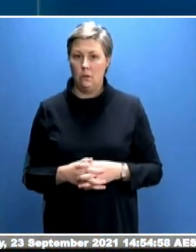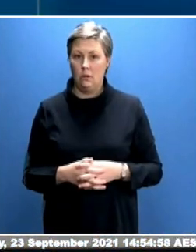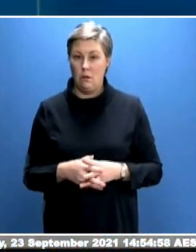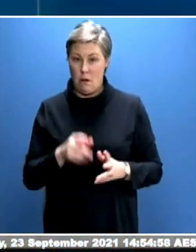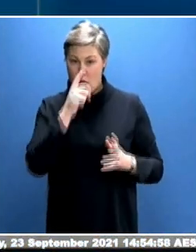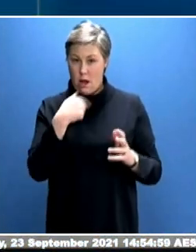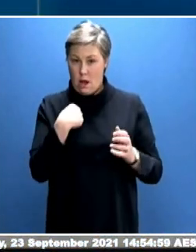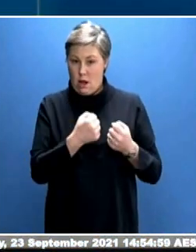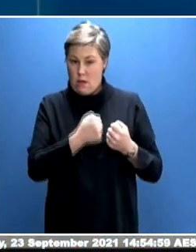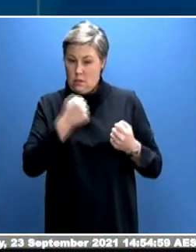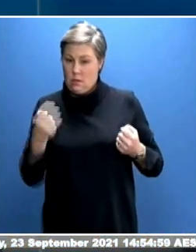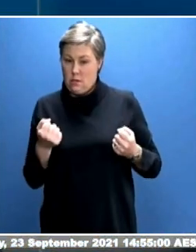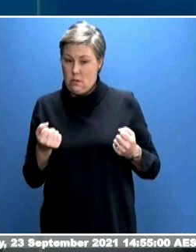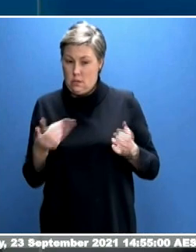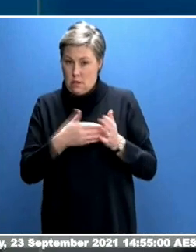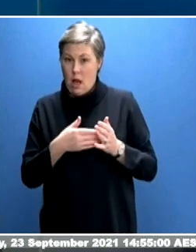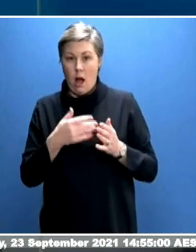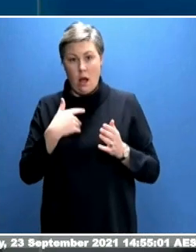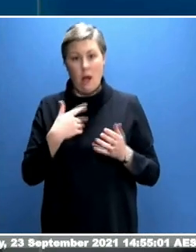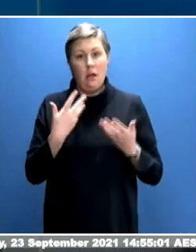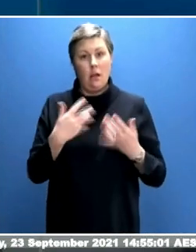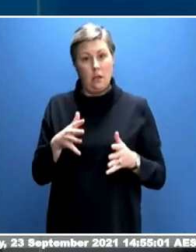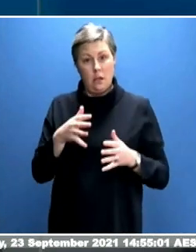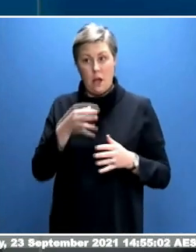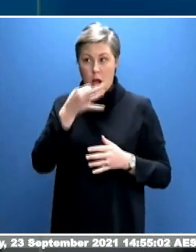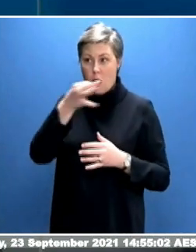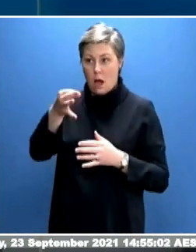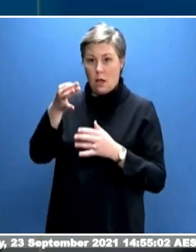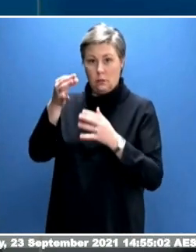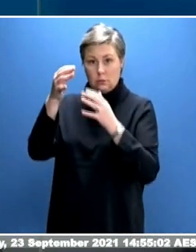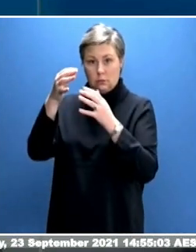So, we did get a legal opinion from the Solicitor-General's office.